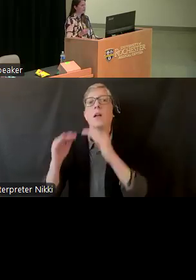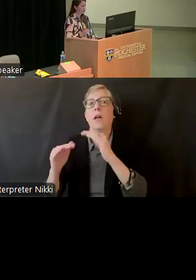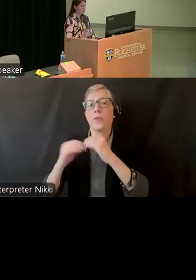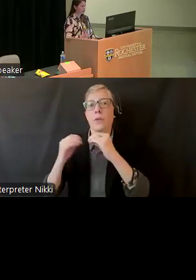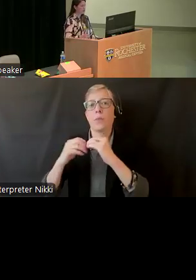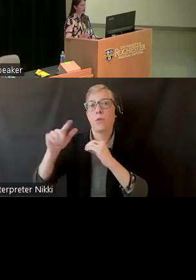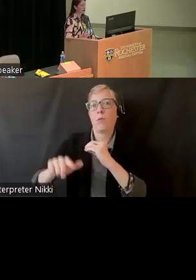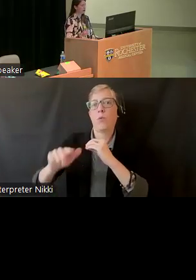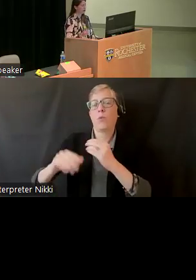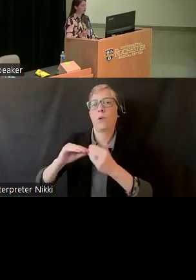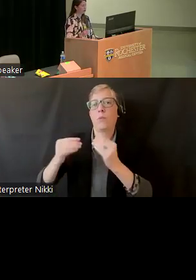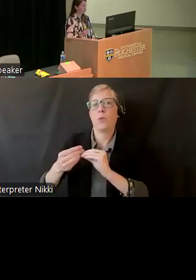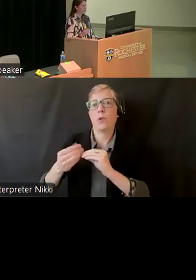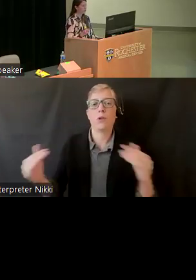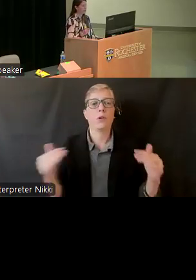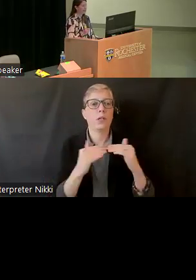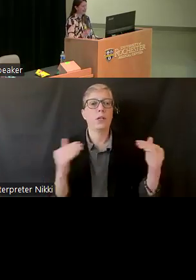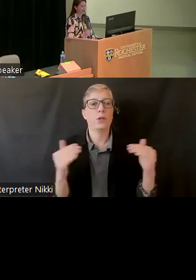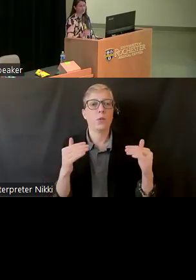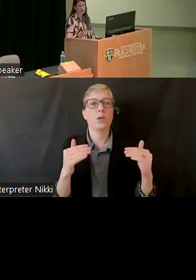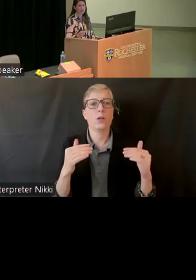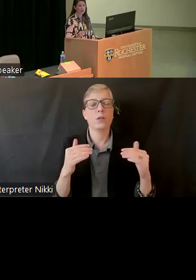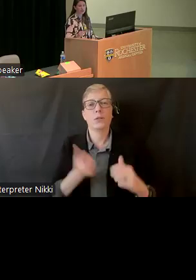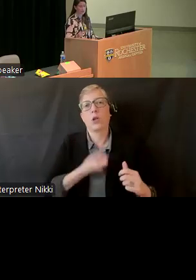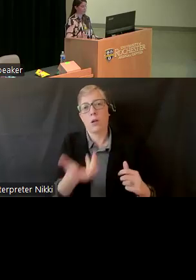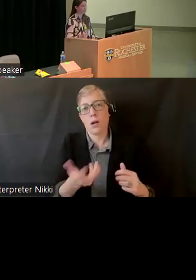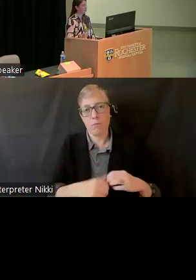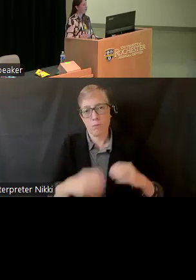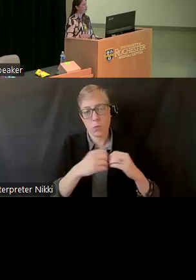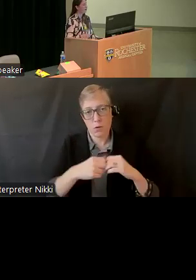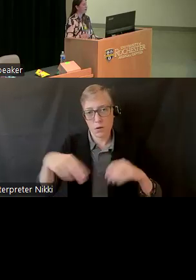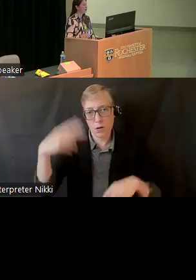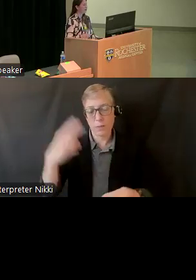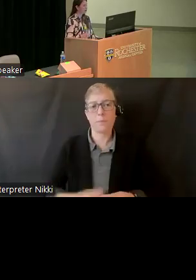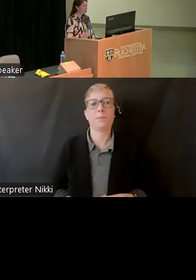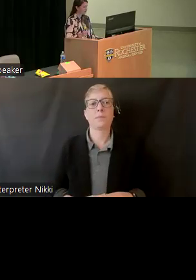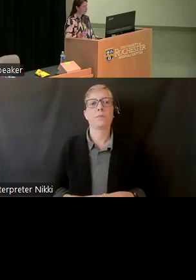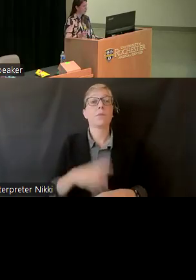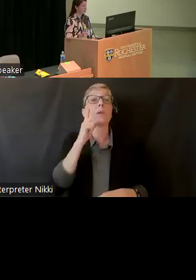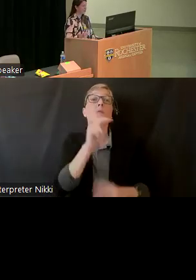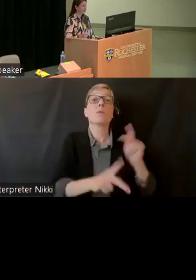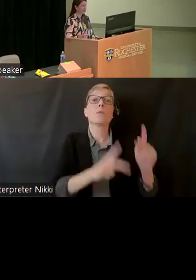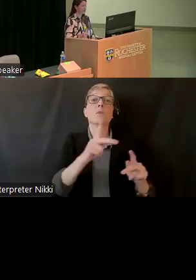so folks who are uh indicating rates of fulfillment uh across the board are really saying